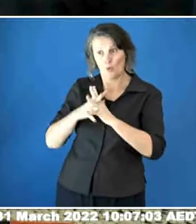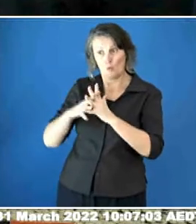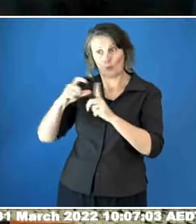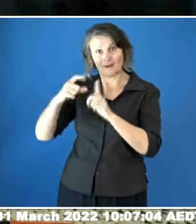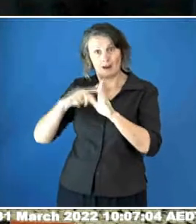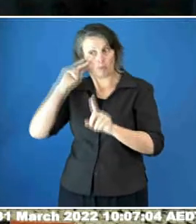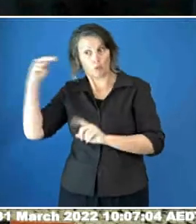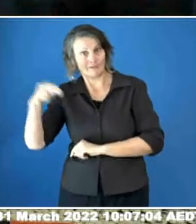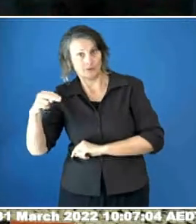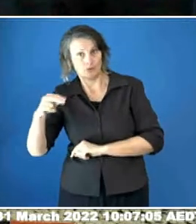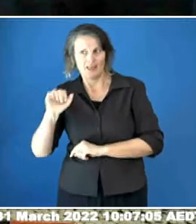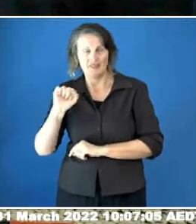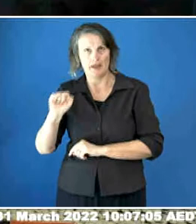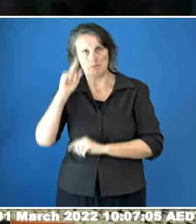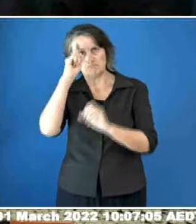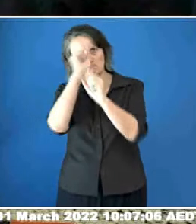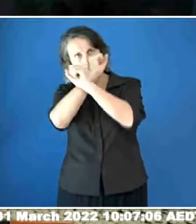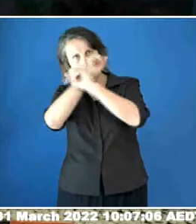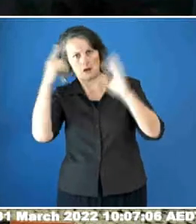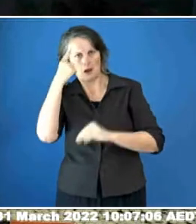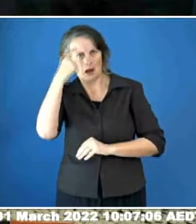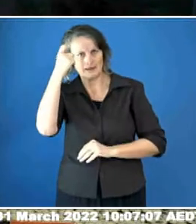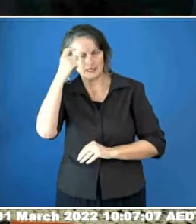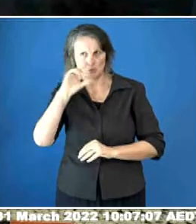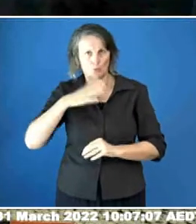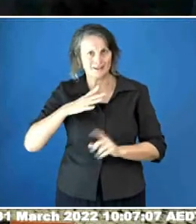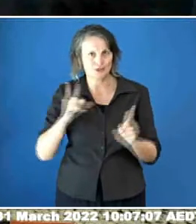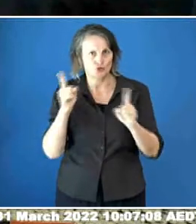proposals about changes and what needs to be done for the future.